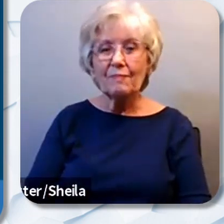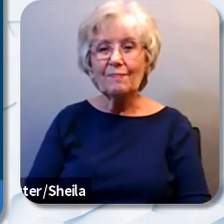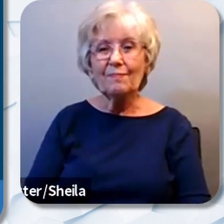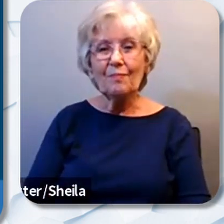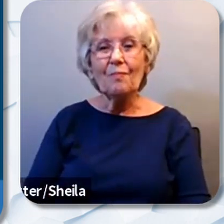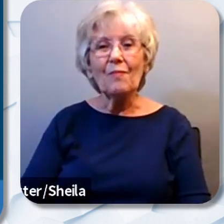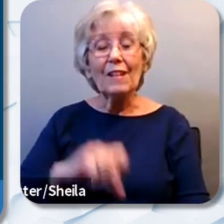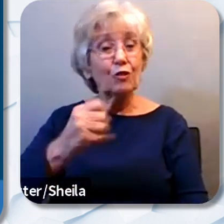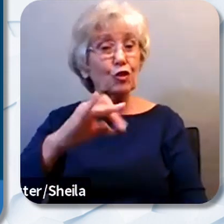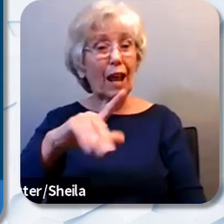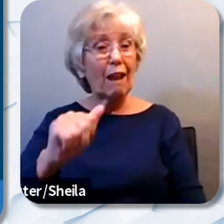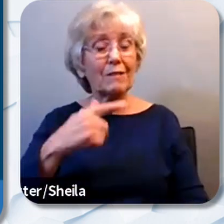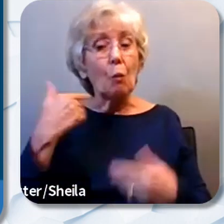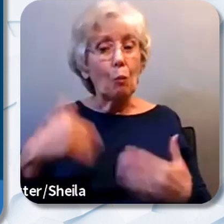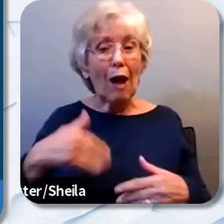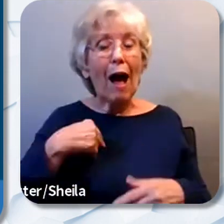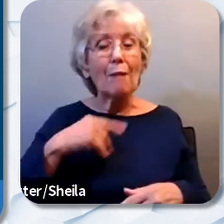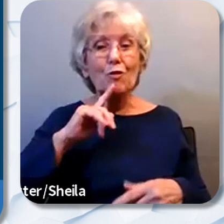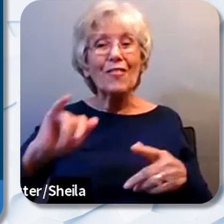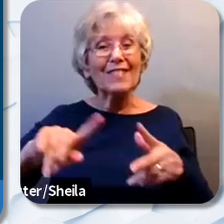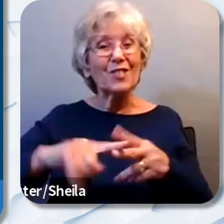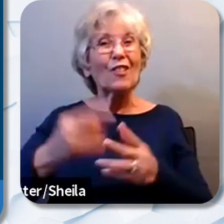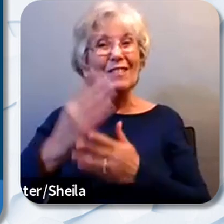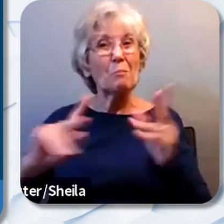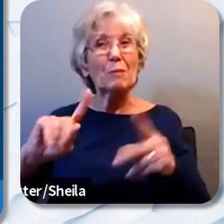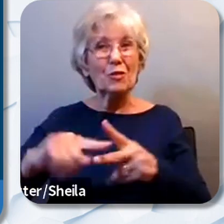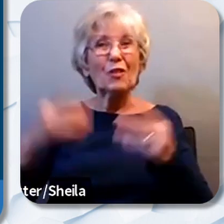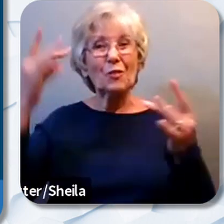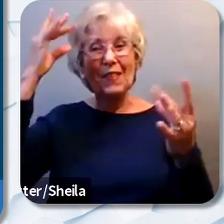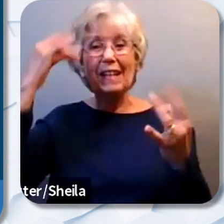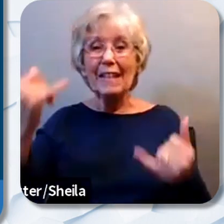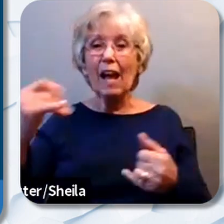started some thoughts sherry or deanna. Deanna Mathies: Turn I can go and. Sheila Self: Share do